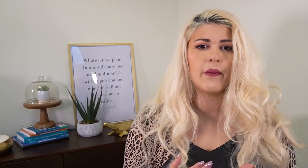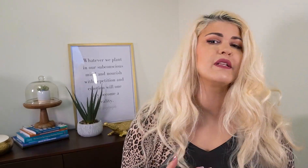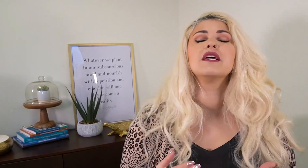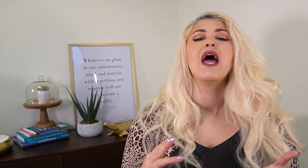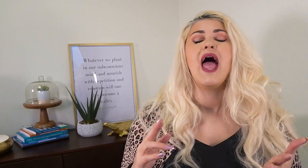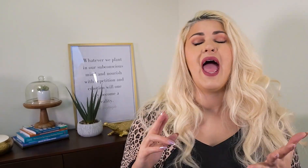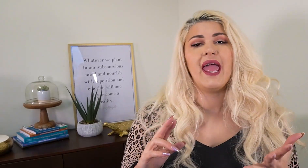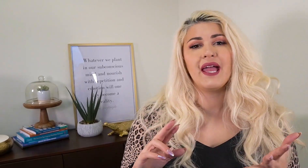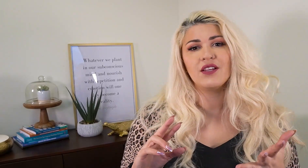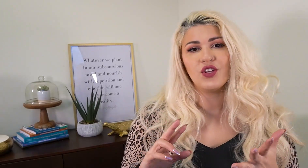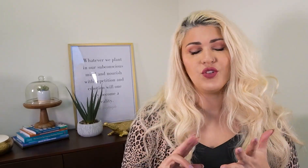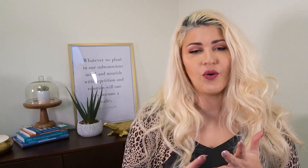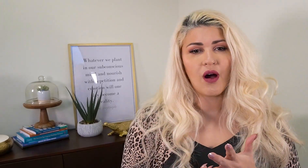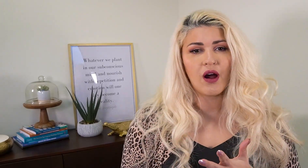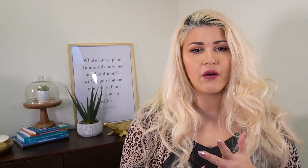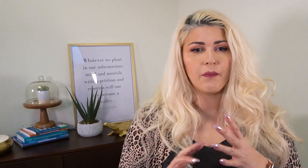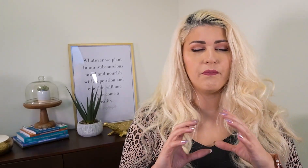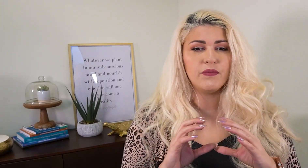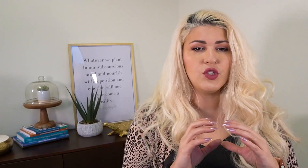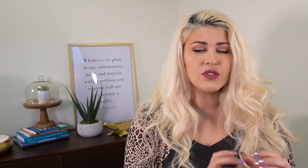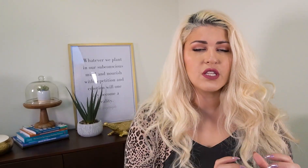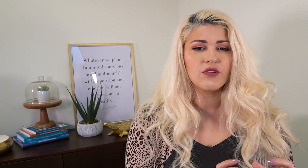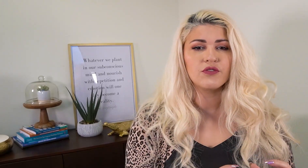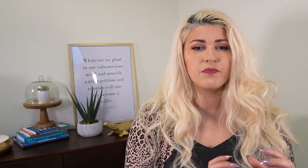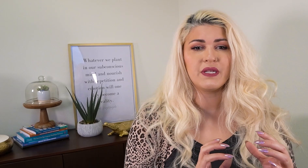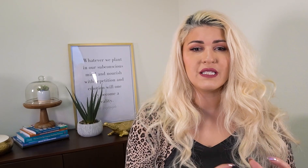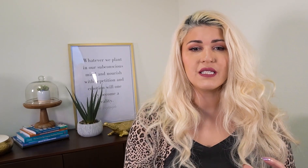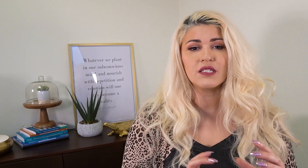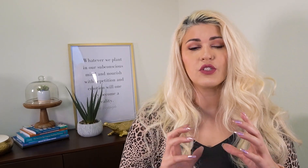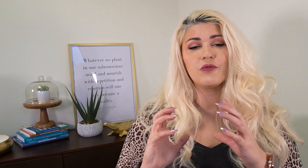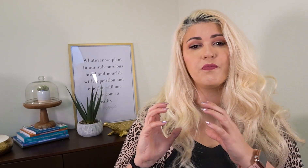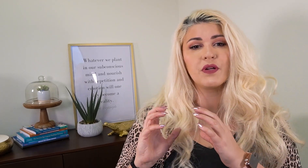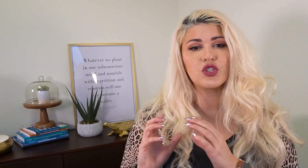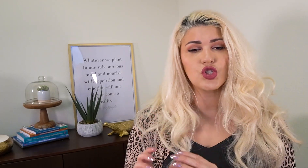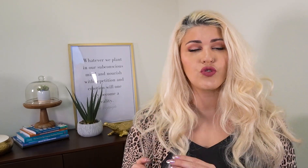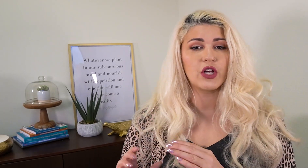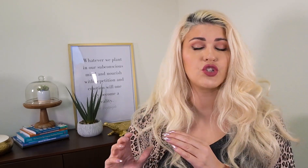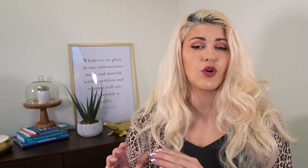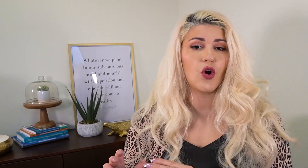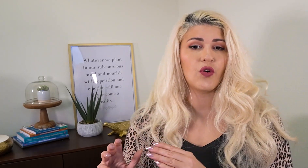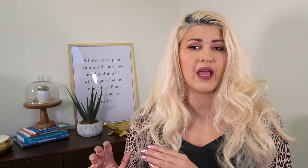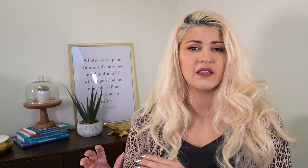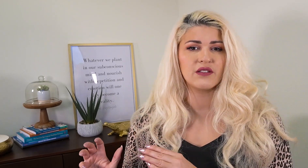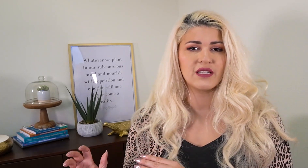And you are using those pieces to construct your own ASL sentences.